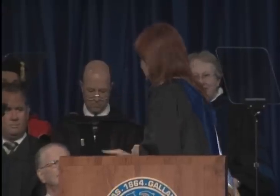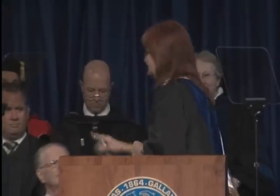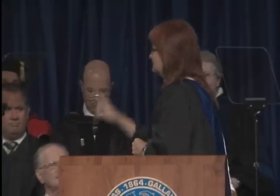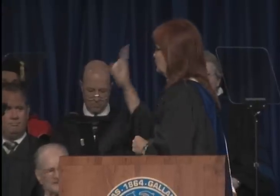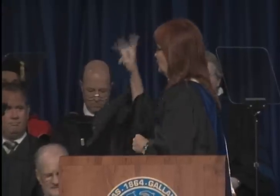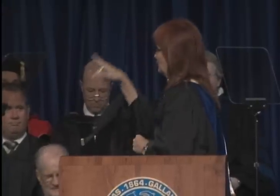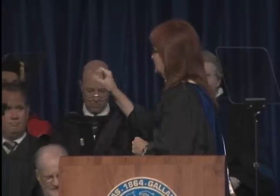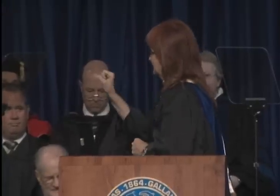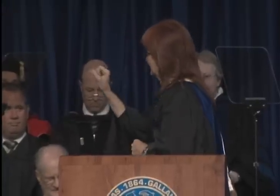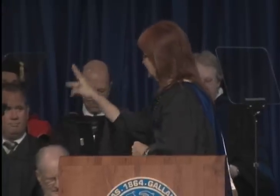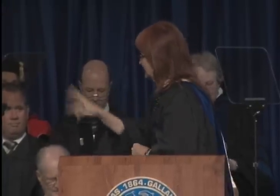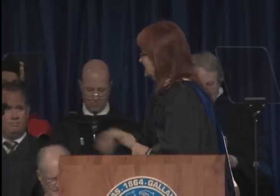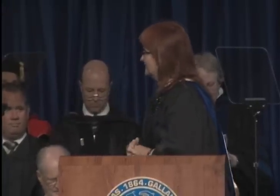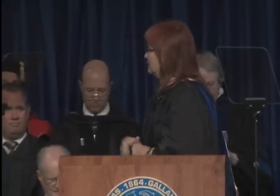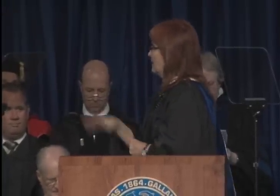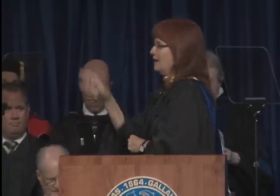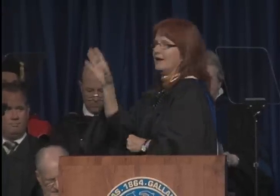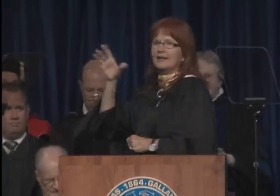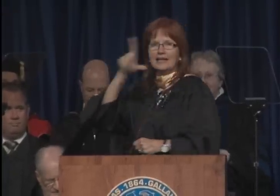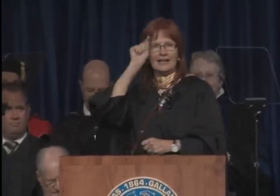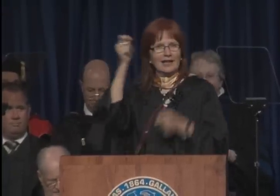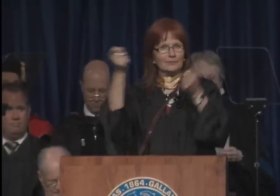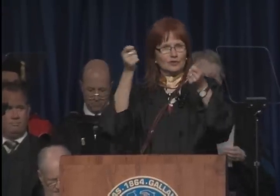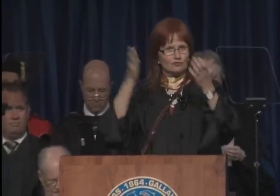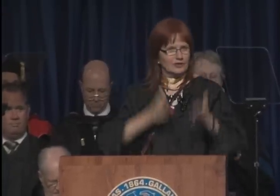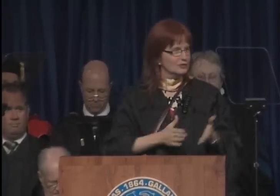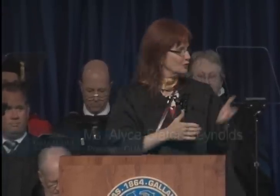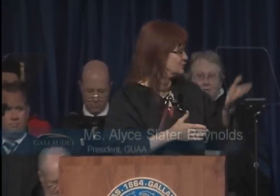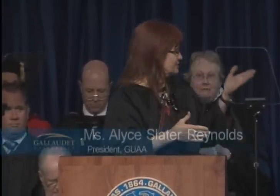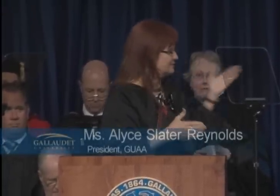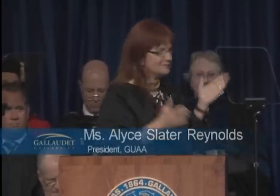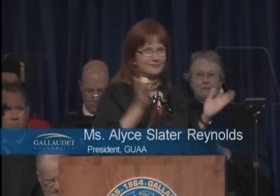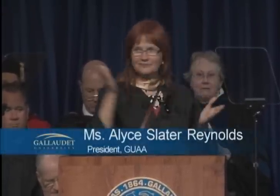President Hurwitz, Provost Weiner, Gallaudet administrators